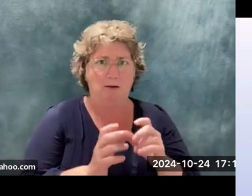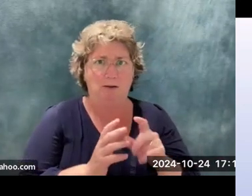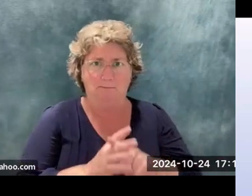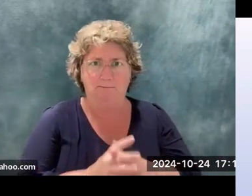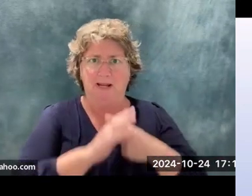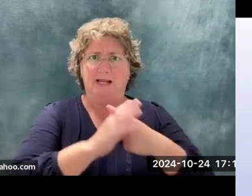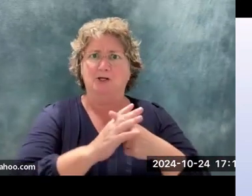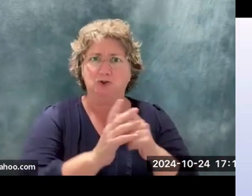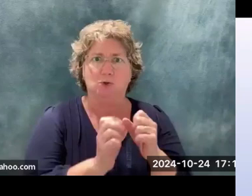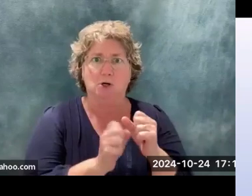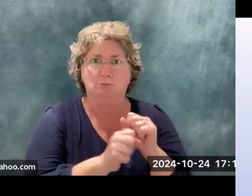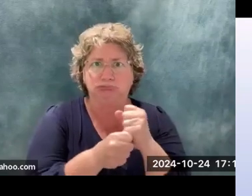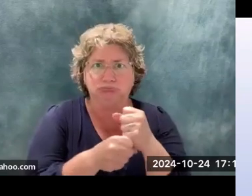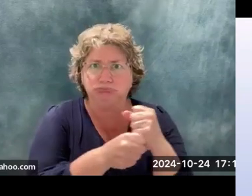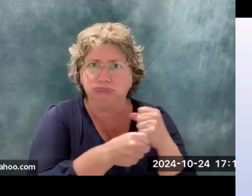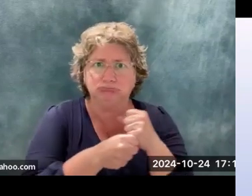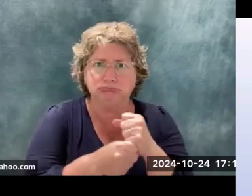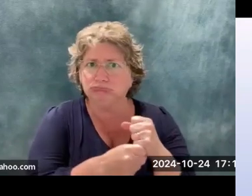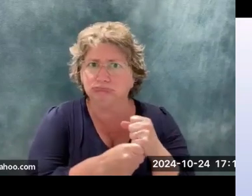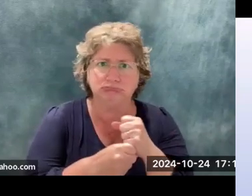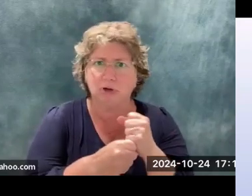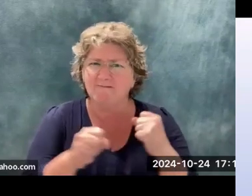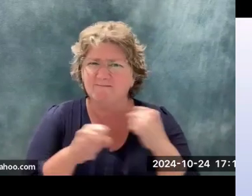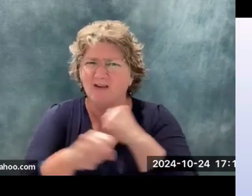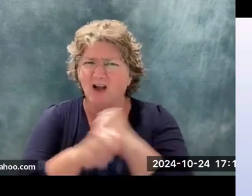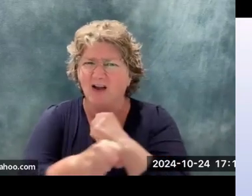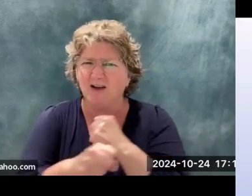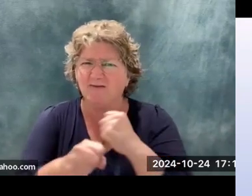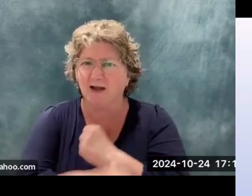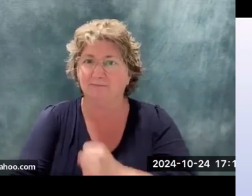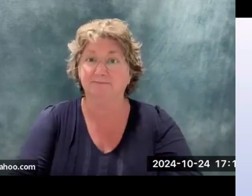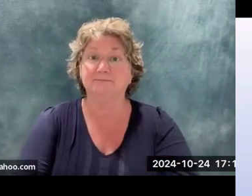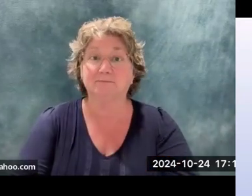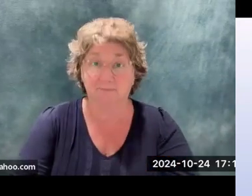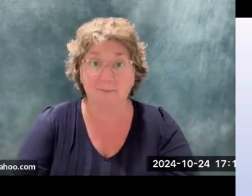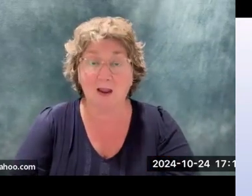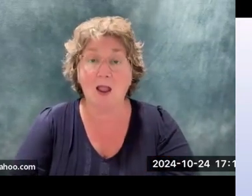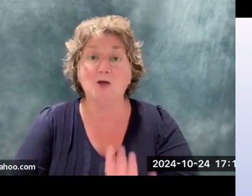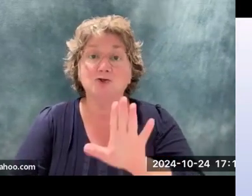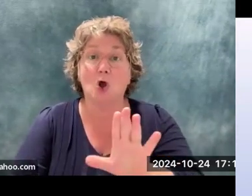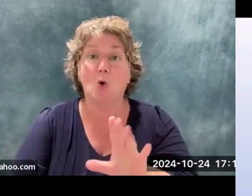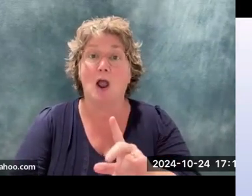but at the real virus, which has spike proteins, then our body can produce antibodies very quickly.